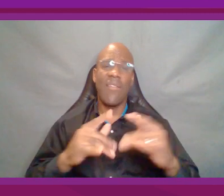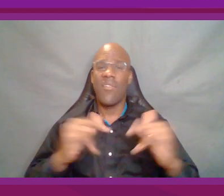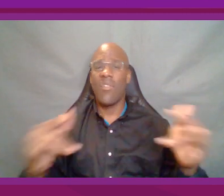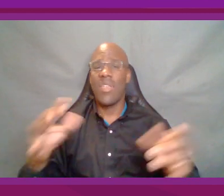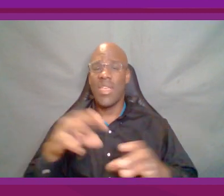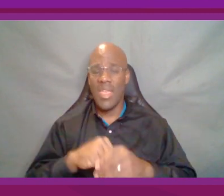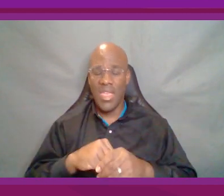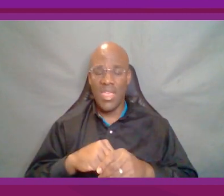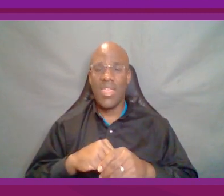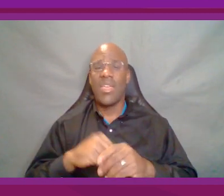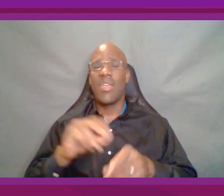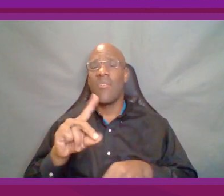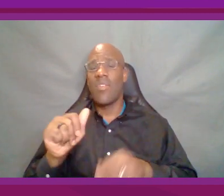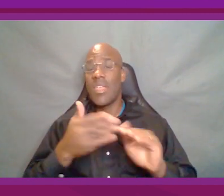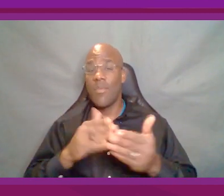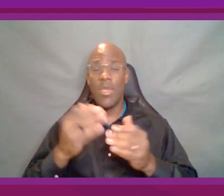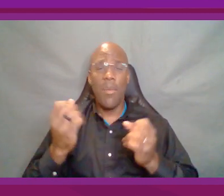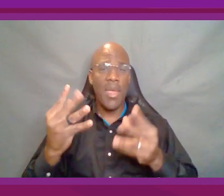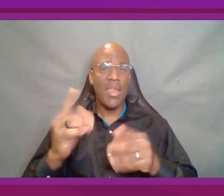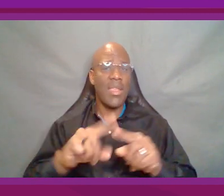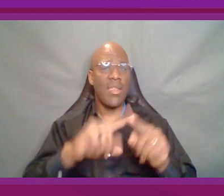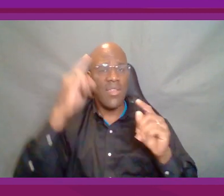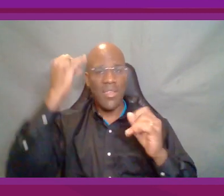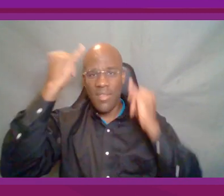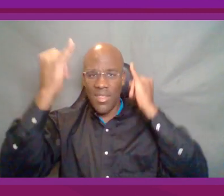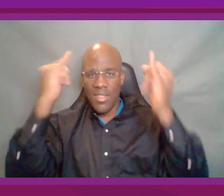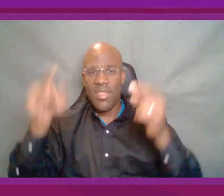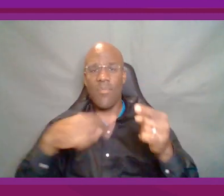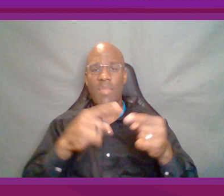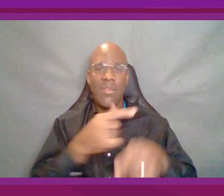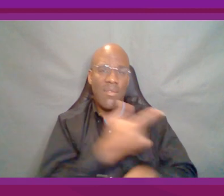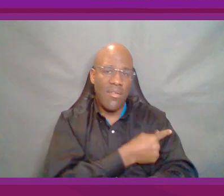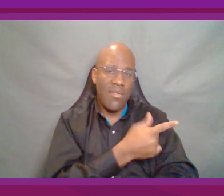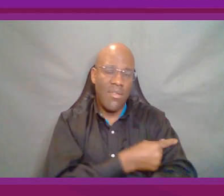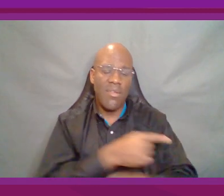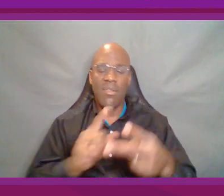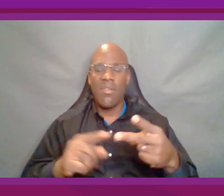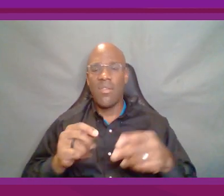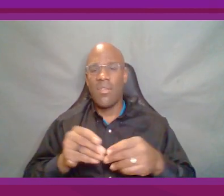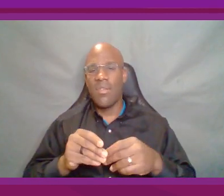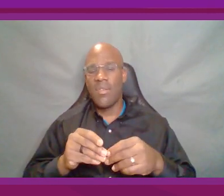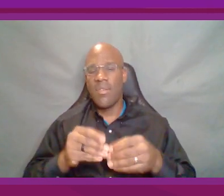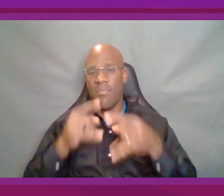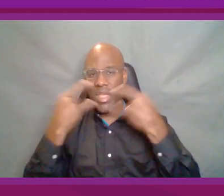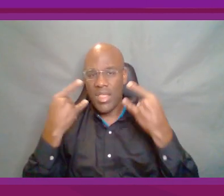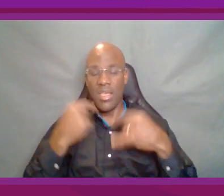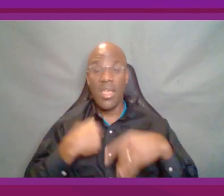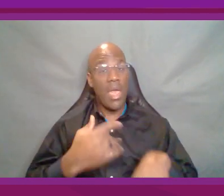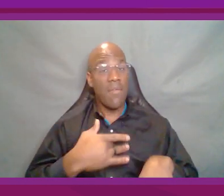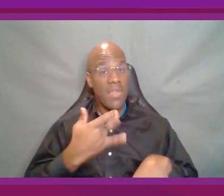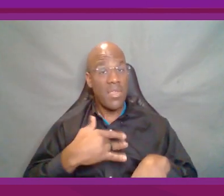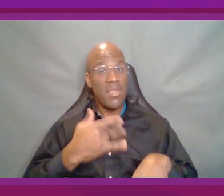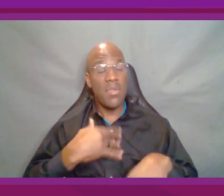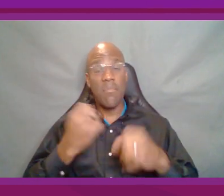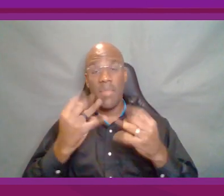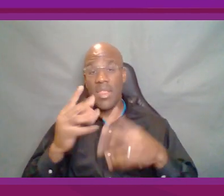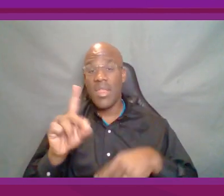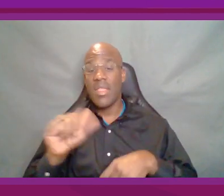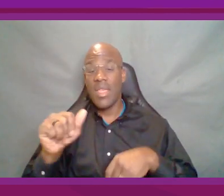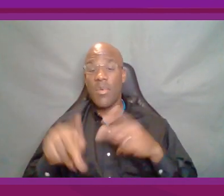views on masking and vaccination. I do feel a lot of disabled people, especially those